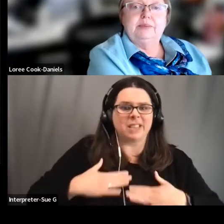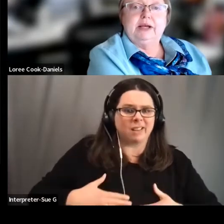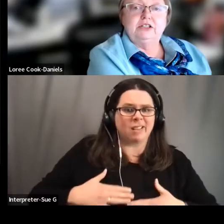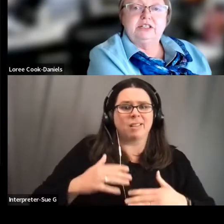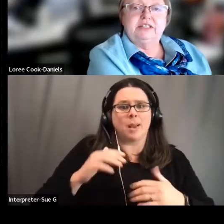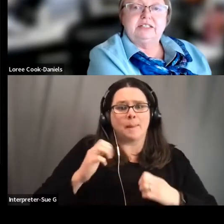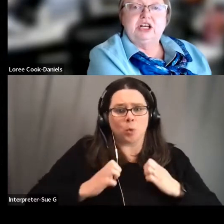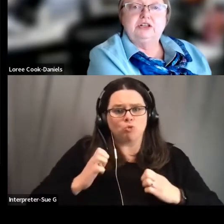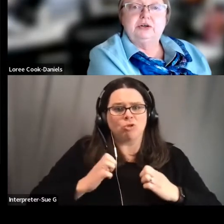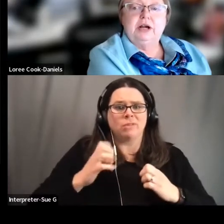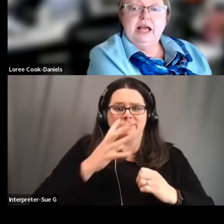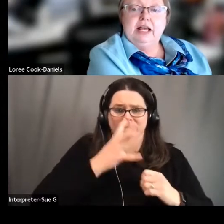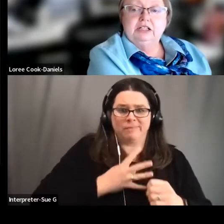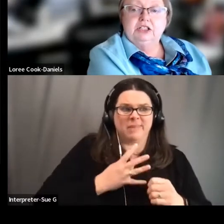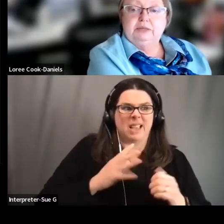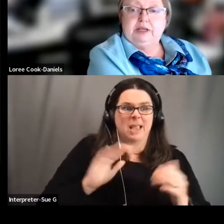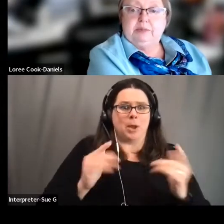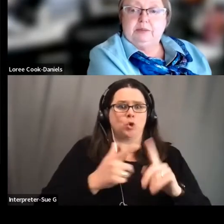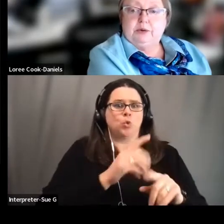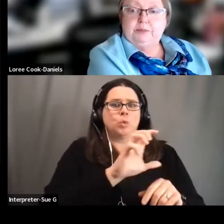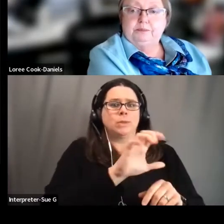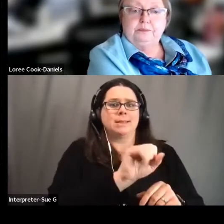compared to cisgender LGB people.